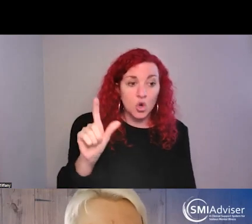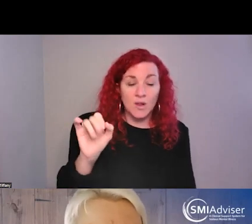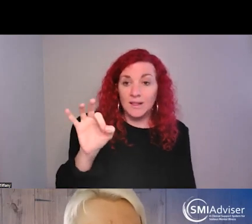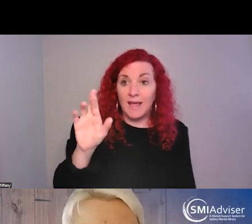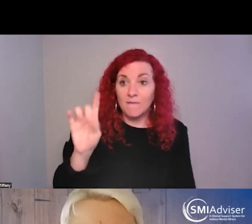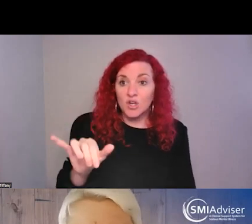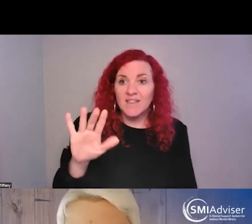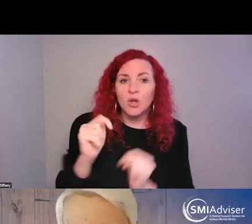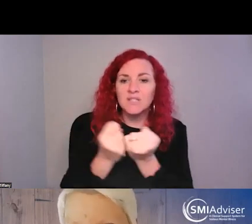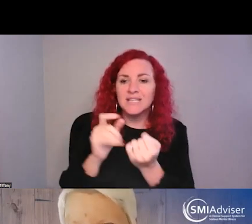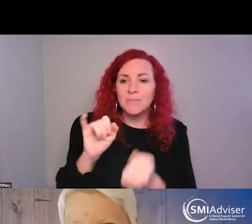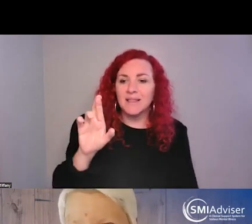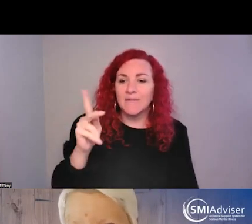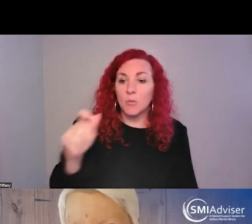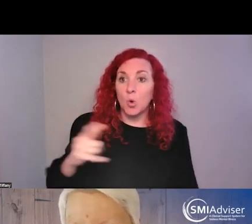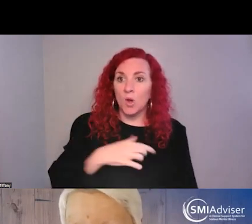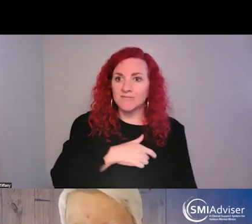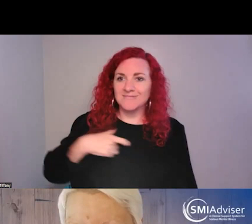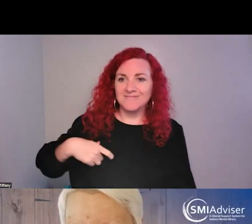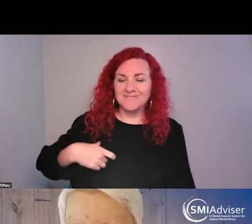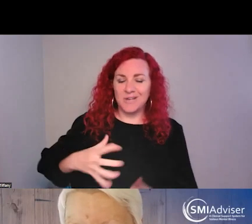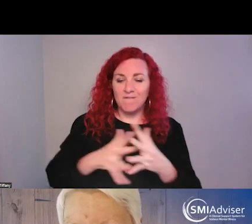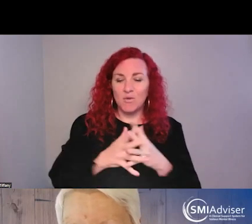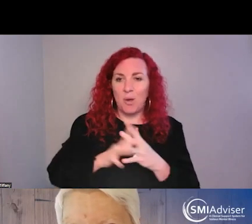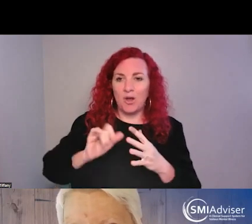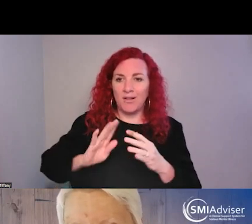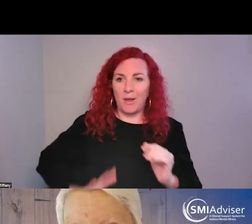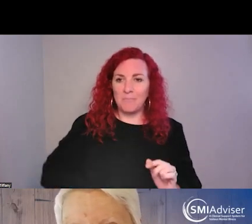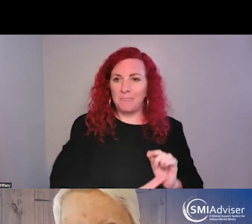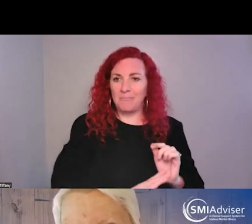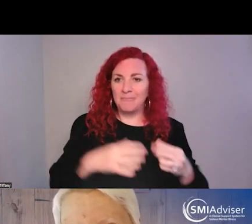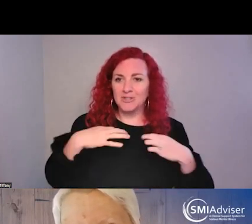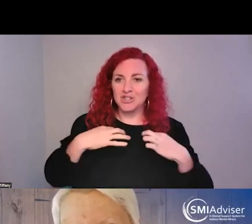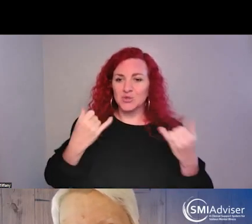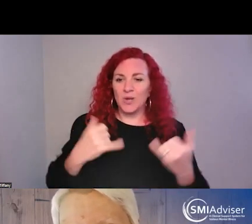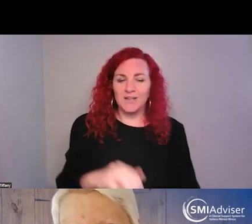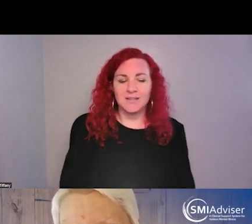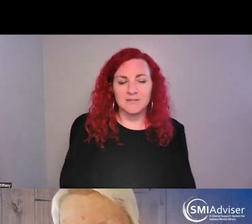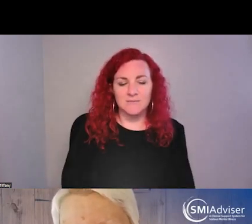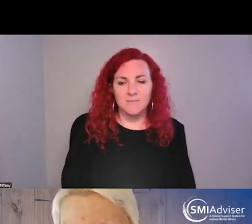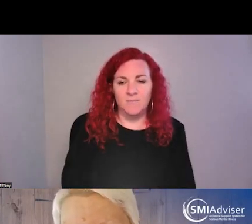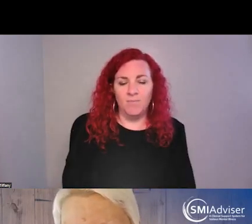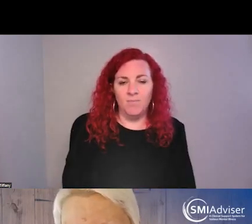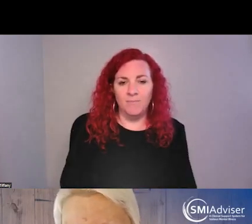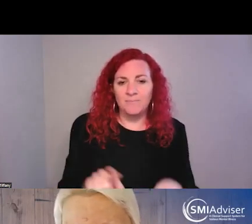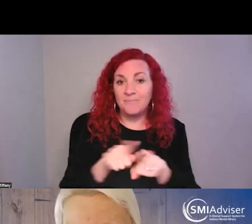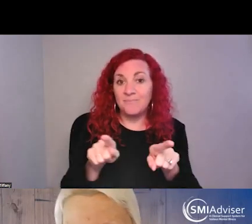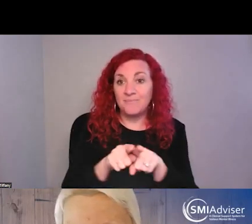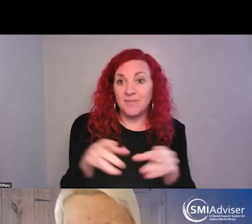WE WILL ALSO BE CONVENING ON THE BACK END.